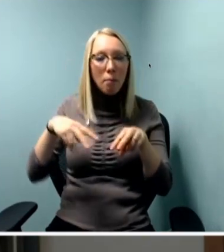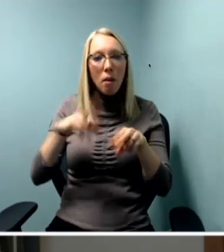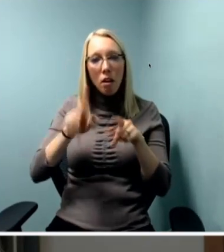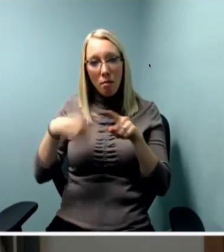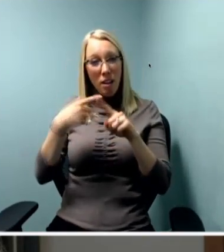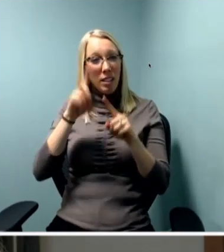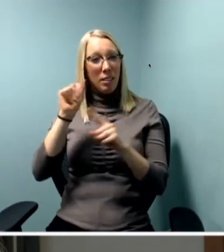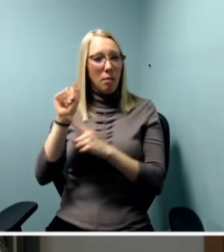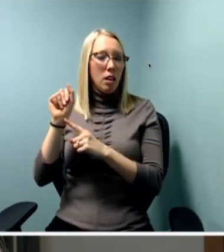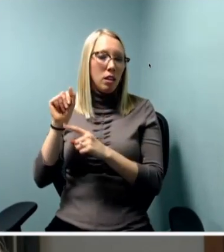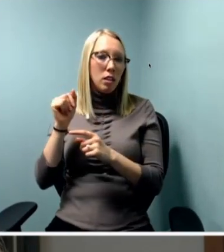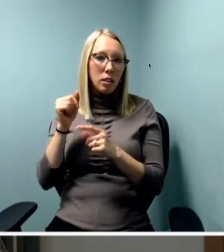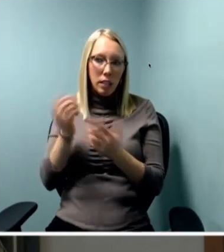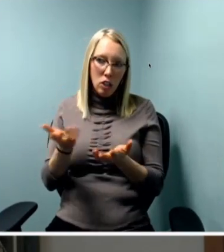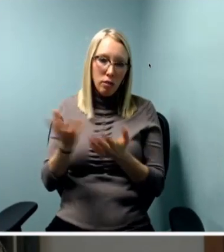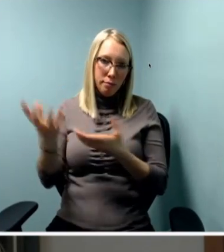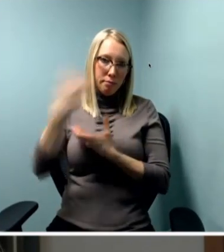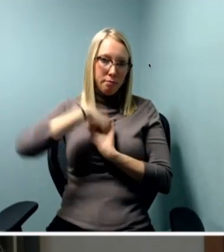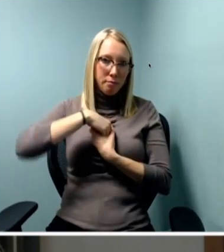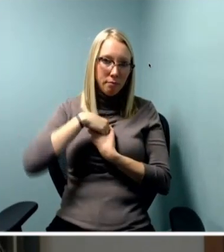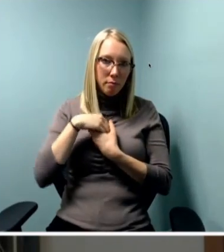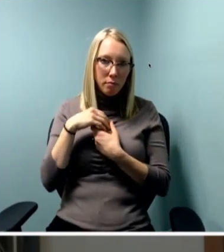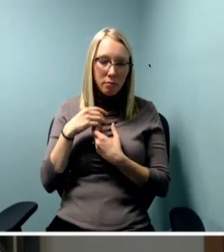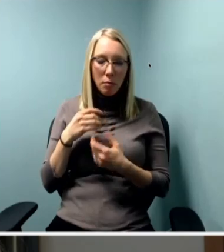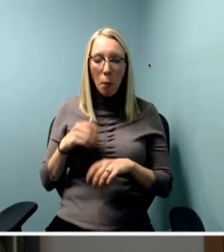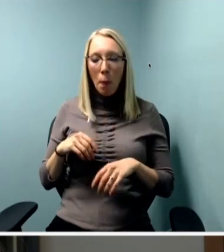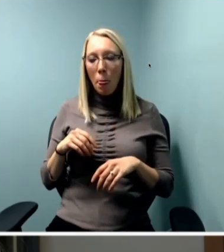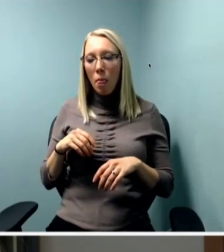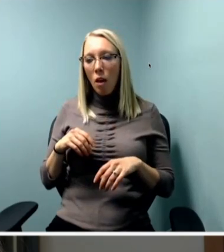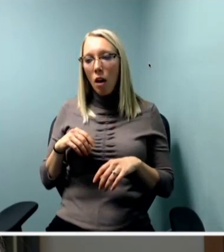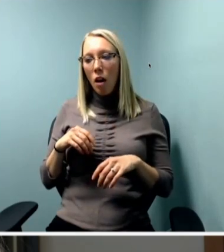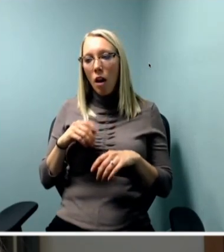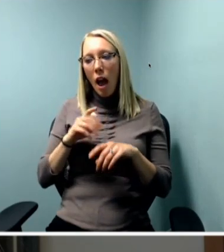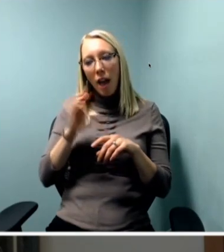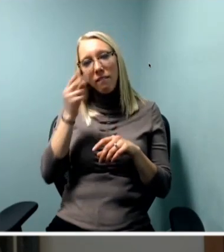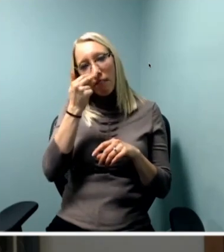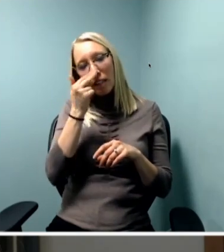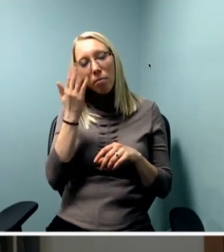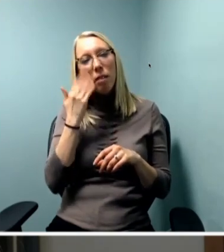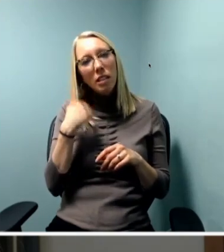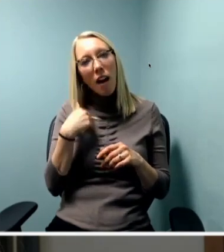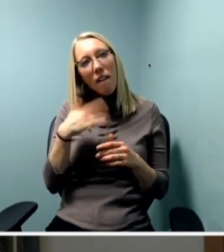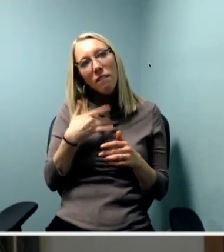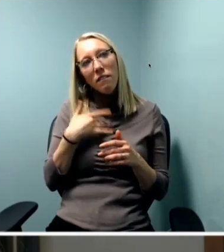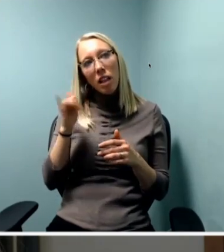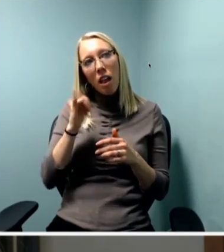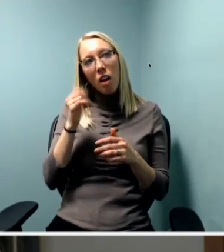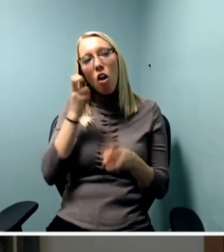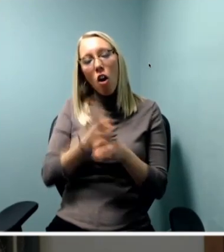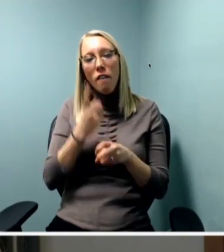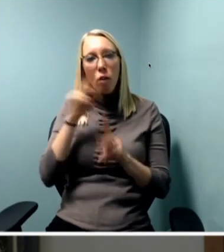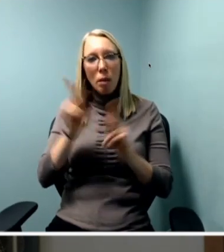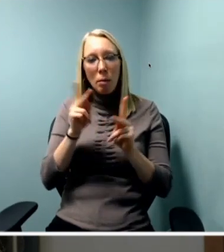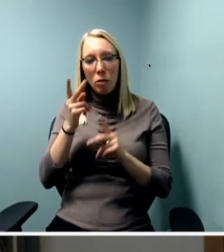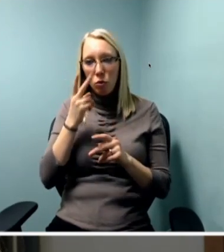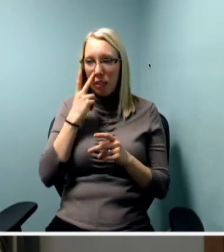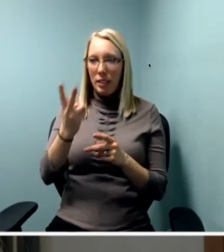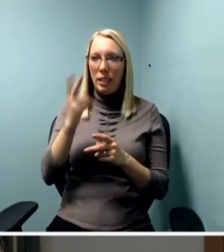But I have kind of a funny thing because I do feel like it's hard for people to see the work, especially for the first time,